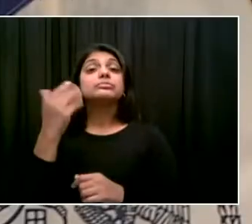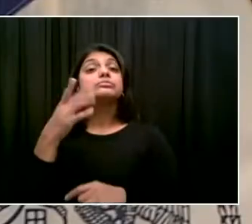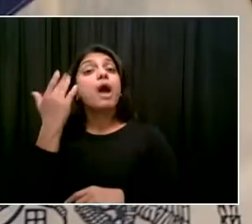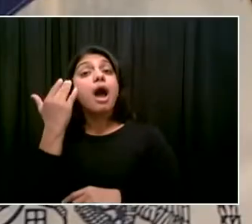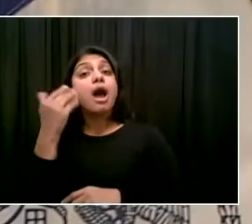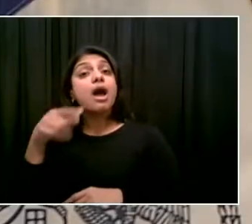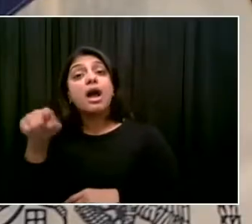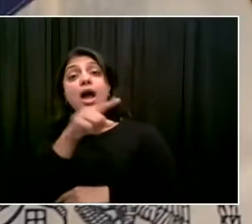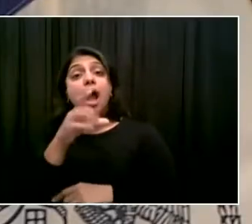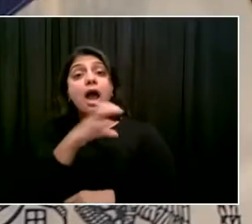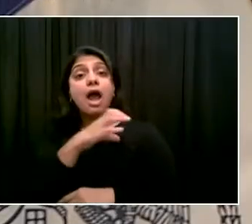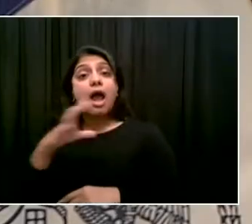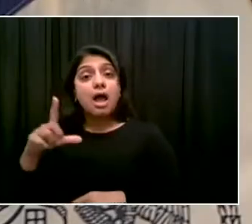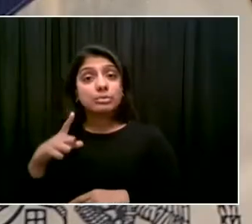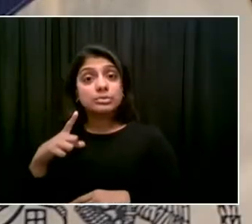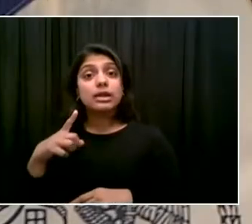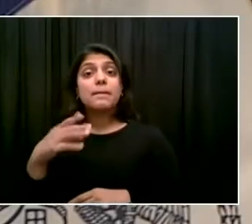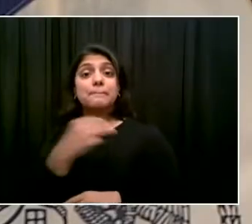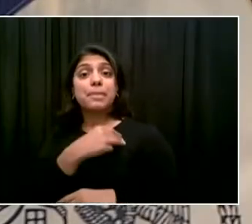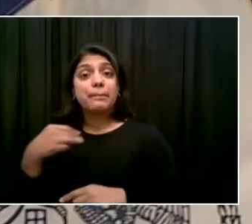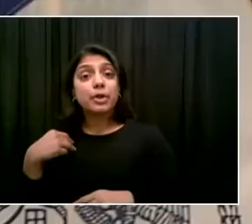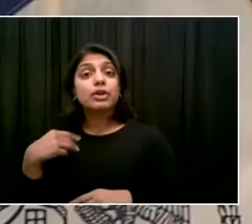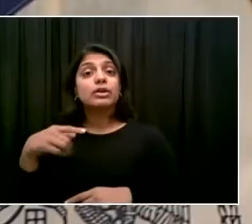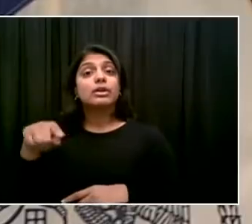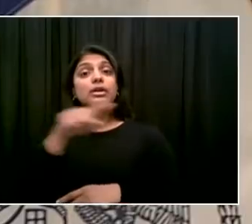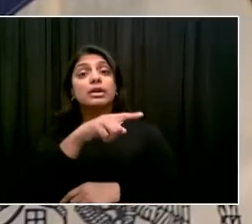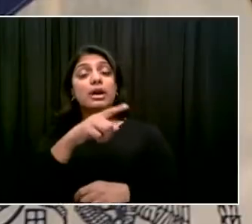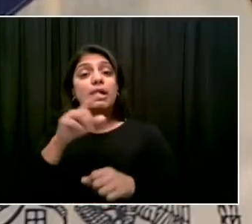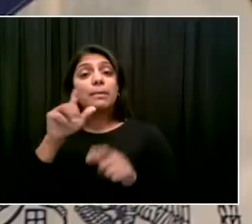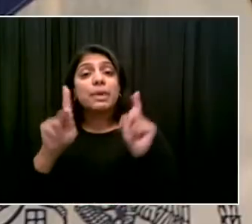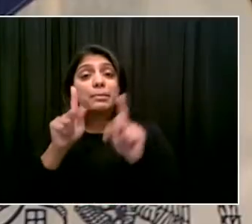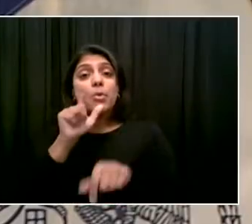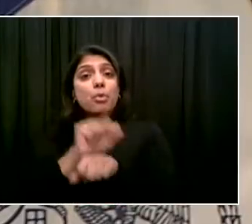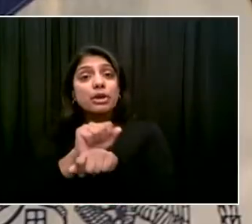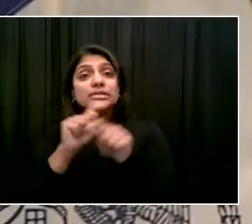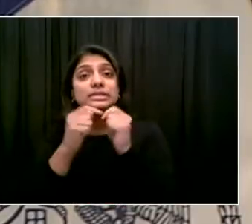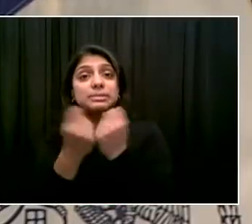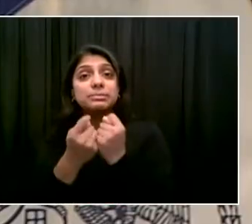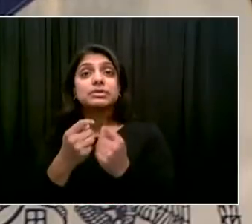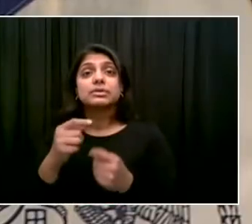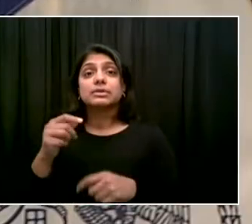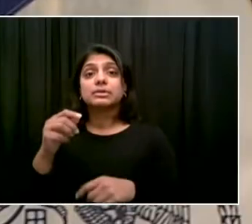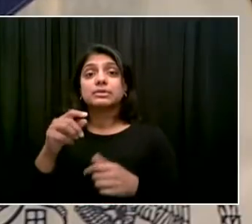VERY CLEAR. SEVERAL COMMISSIONERS HAVE BEEN DEEPLY INVOLVED IN CREATING THESE RULES IN WORKING WITH THE BUSINESS COMMUNITY. COMMISSIONRES